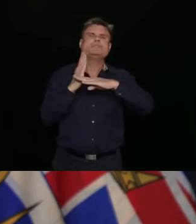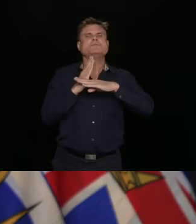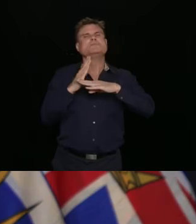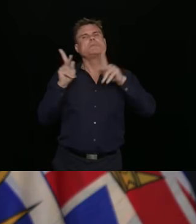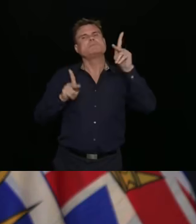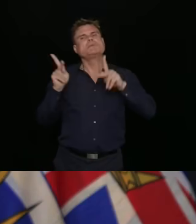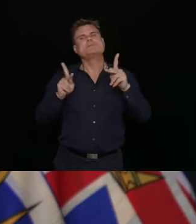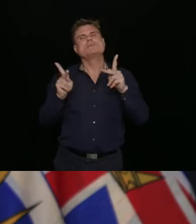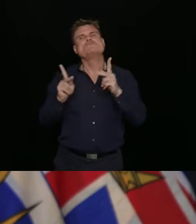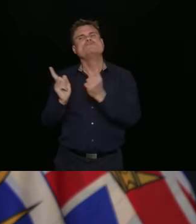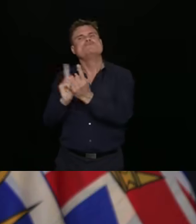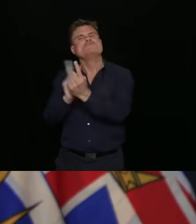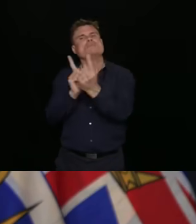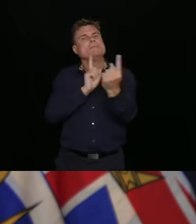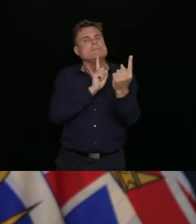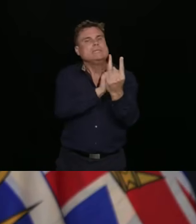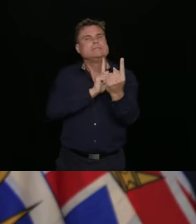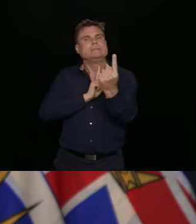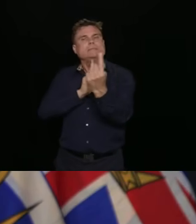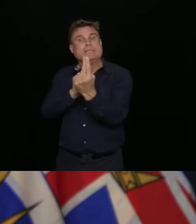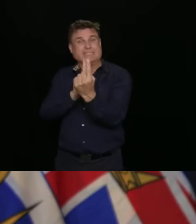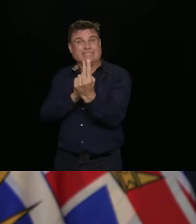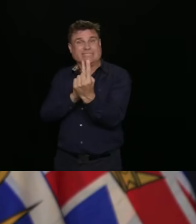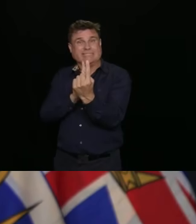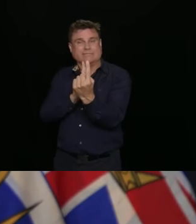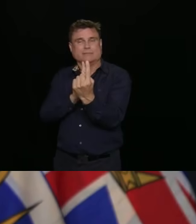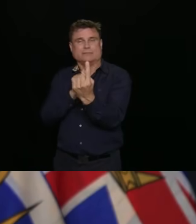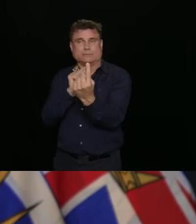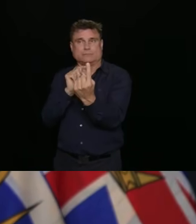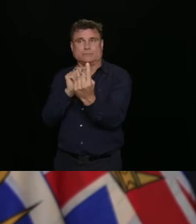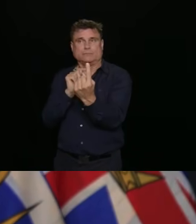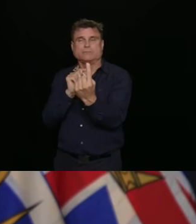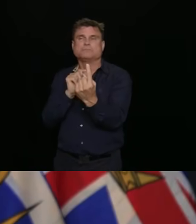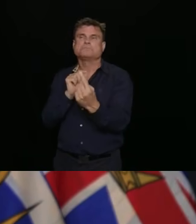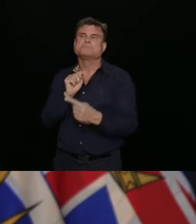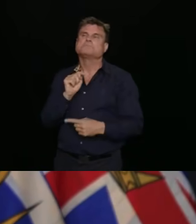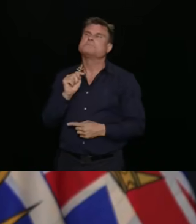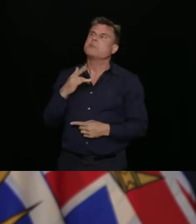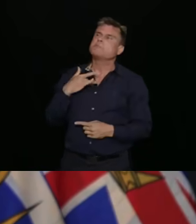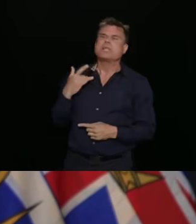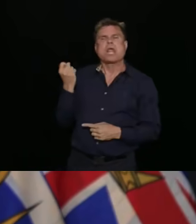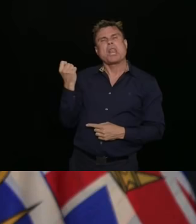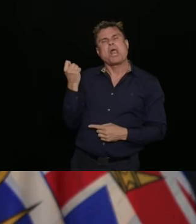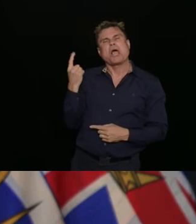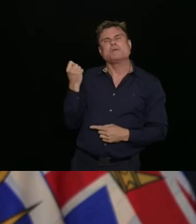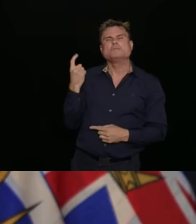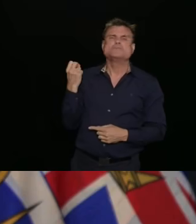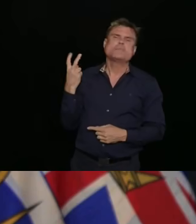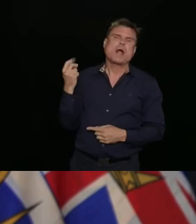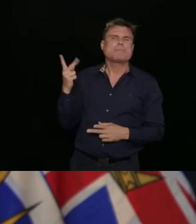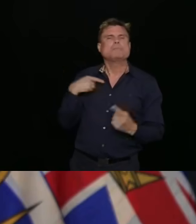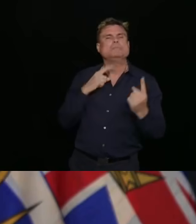safety plan. If people have concerns about that, your recourse is to talk to WorkSafeBC or call